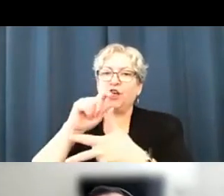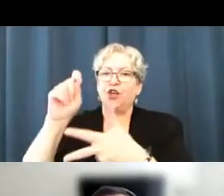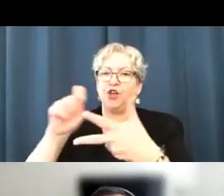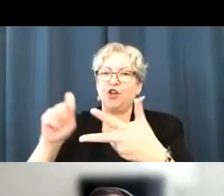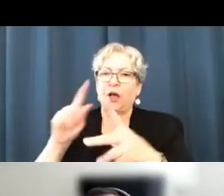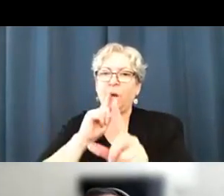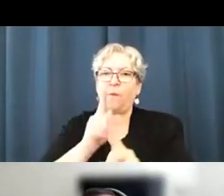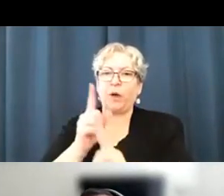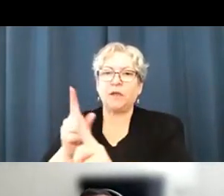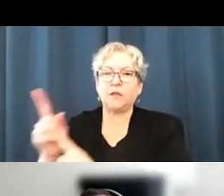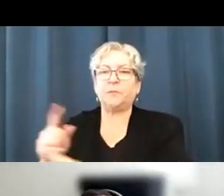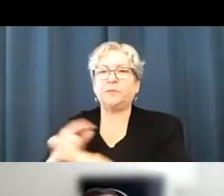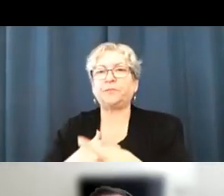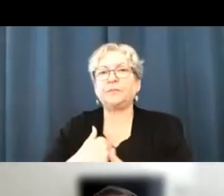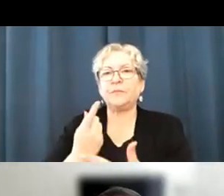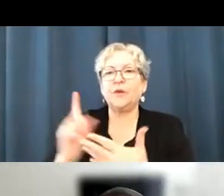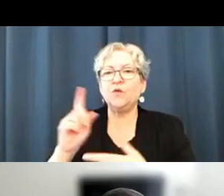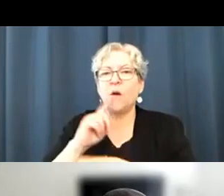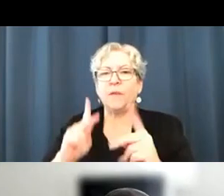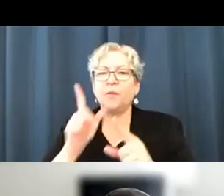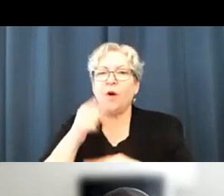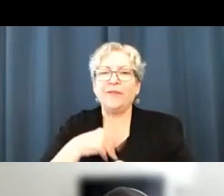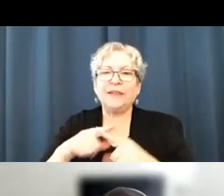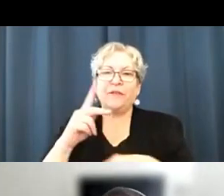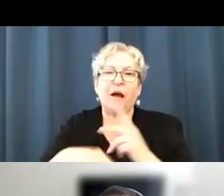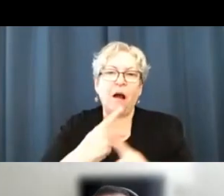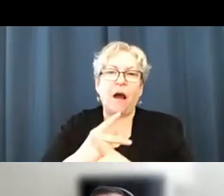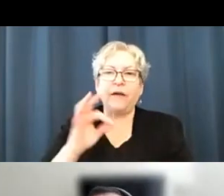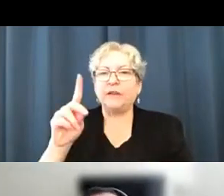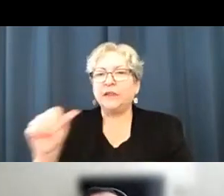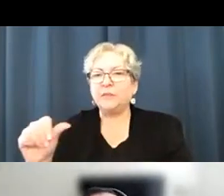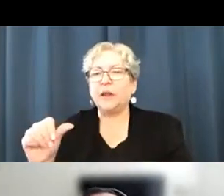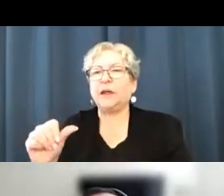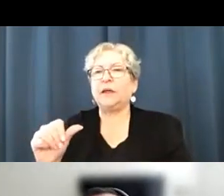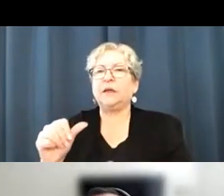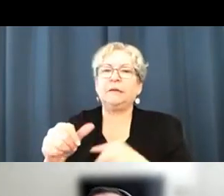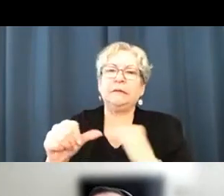Last week we talked about people with different types of disabilities, the kinds of assistive technology they use.